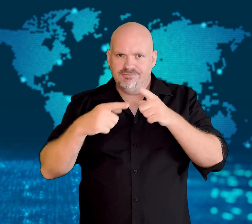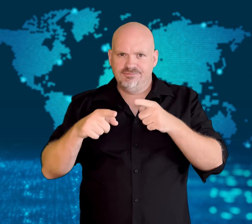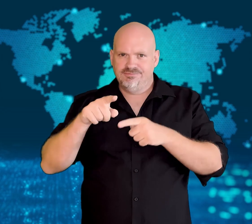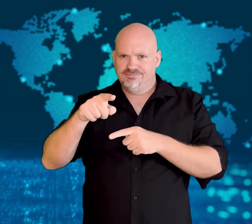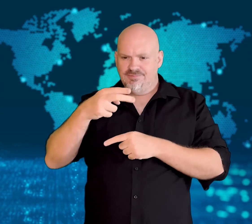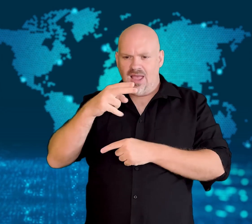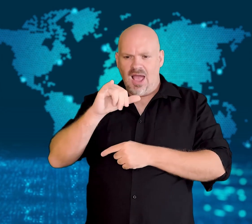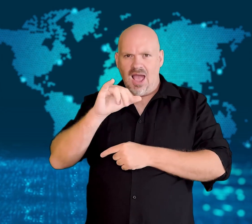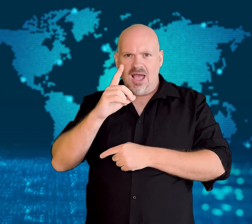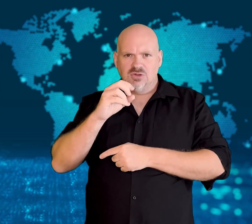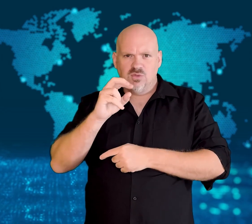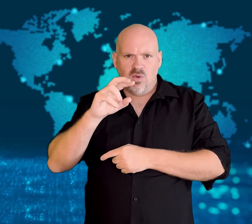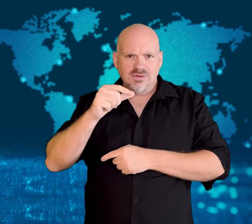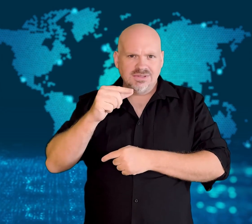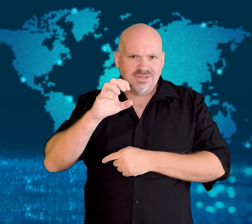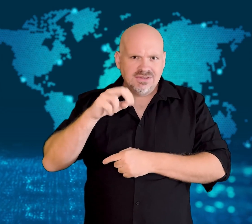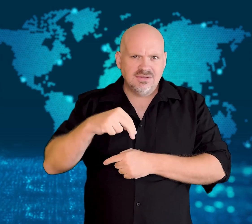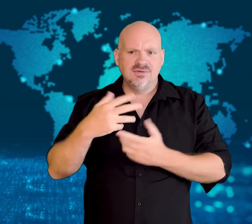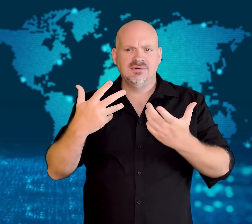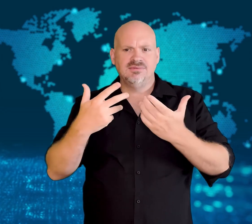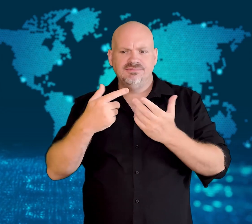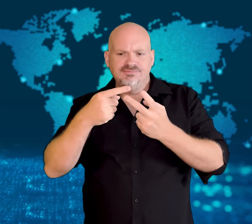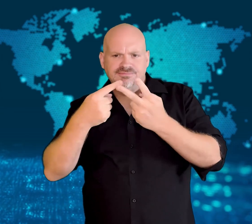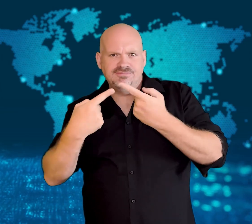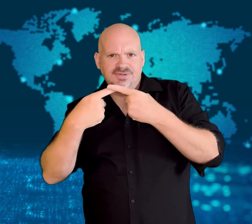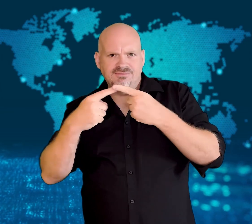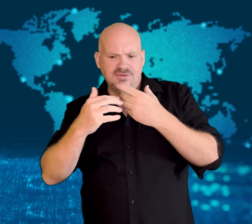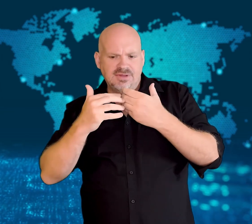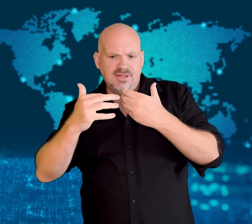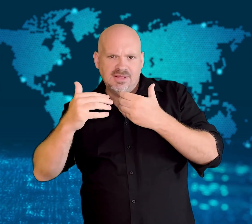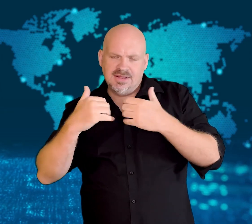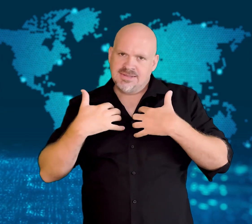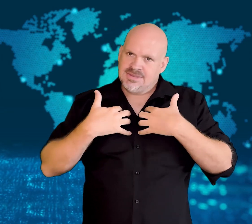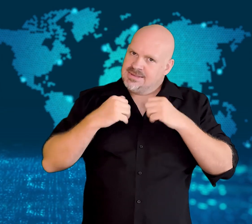hydrogen and radioactive substances.